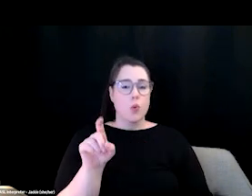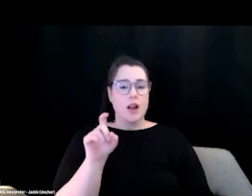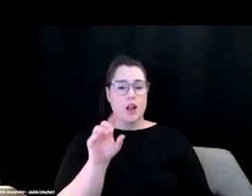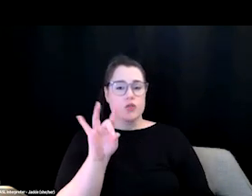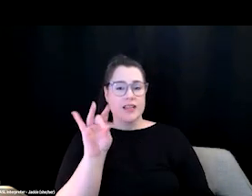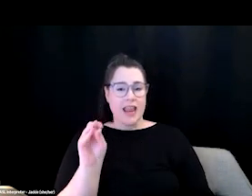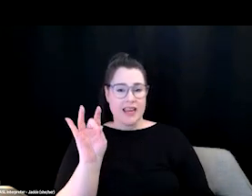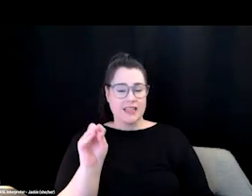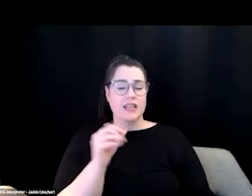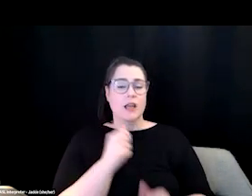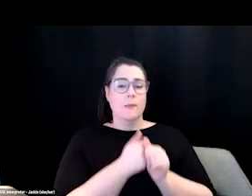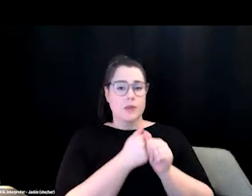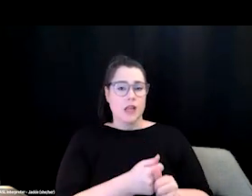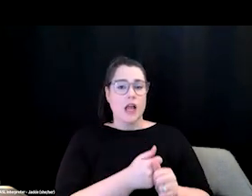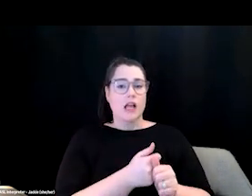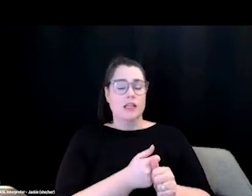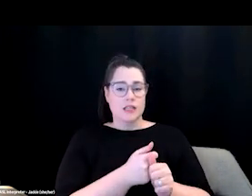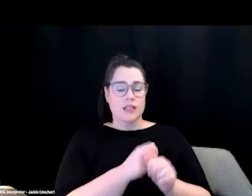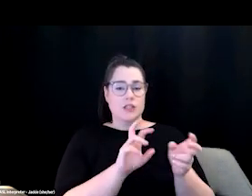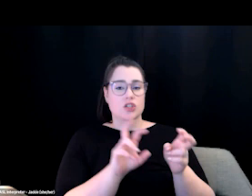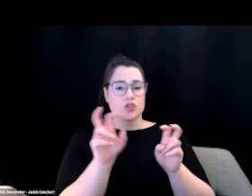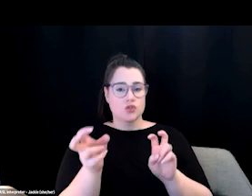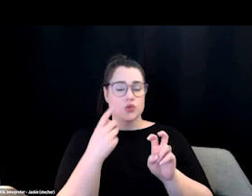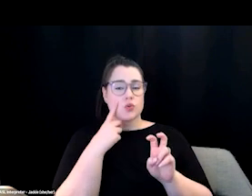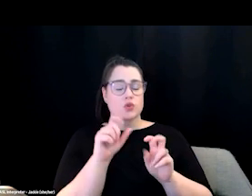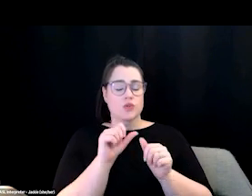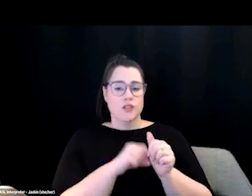And we are trying to make sure the warning messages and error messages are actionable.